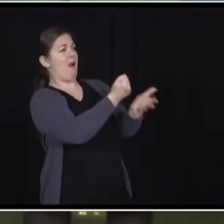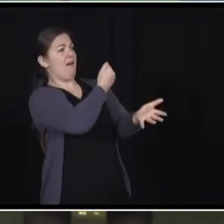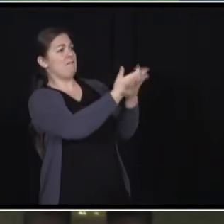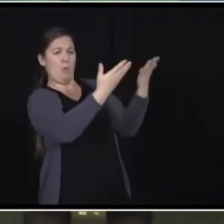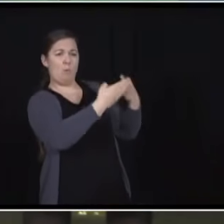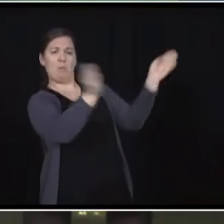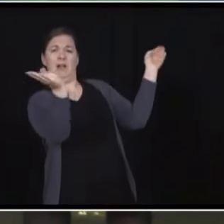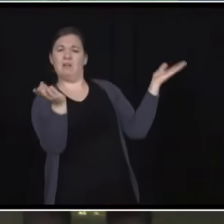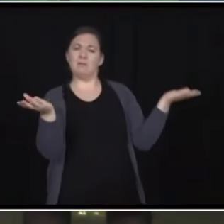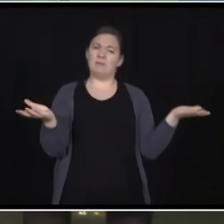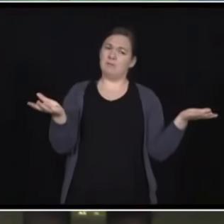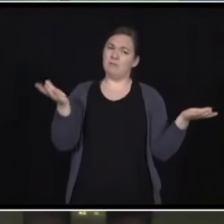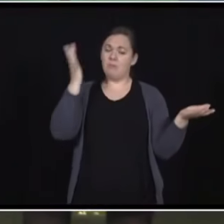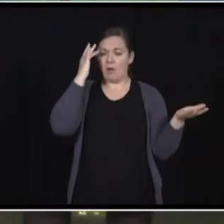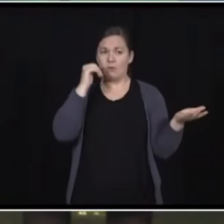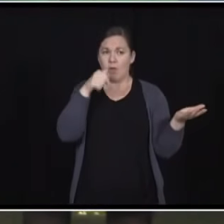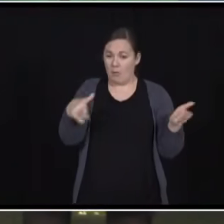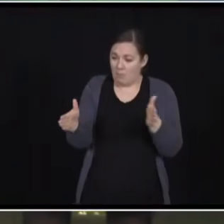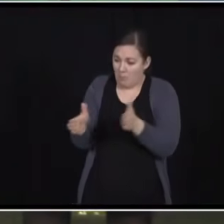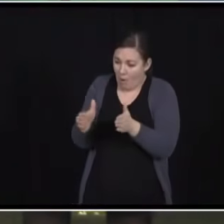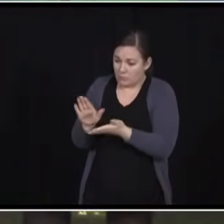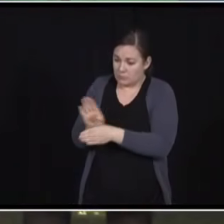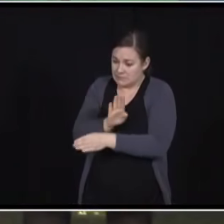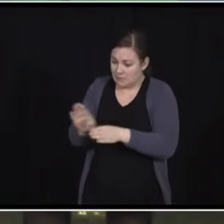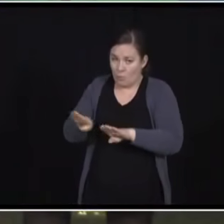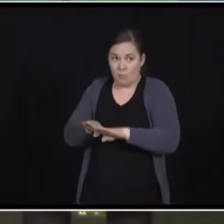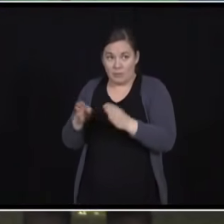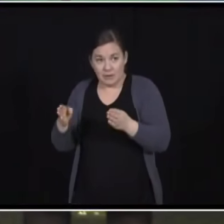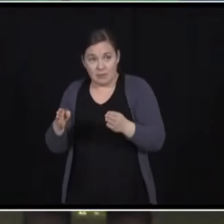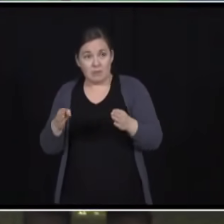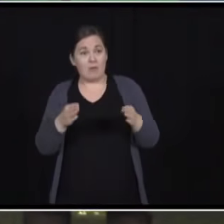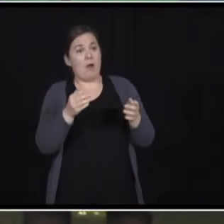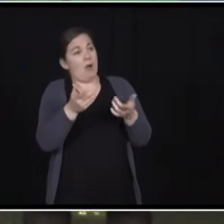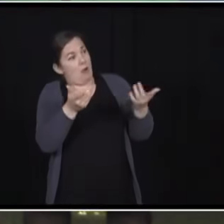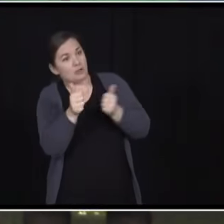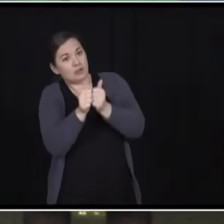businesses and allow them to stay open in some other way there, you know, helps